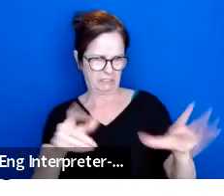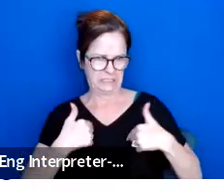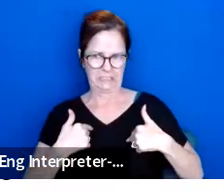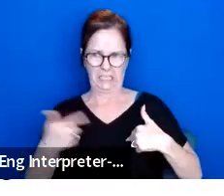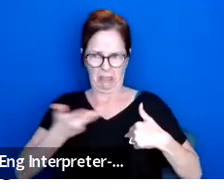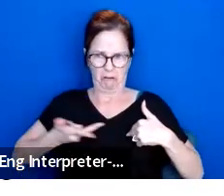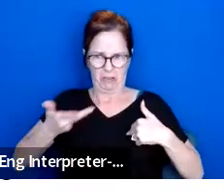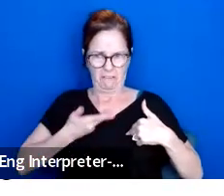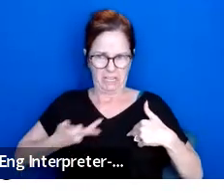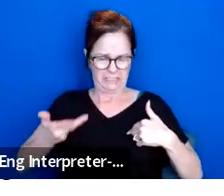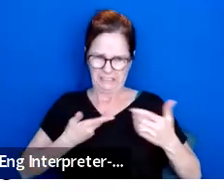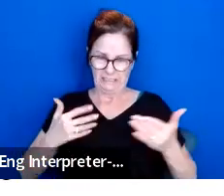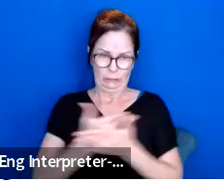Great. Thank you. As you can tell, this is a little bit of a new workshop for us and so we don't have our timing down so we apologize.